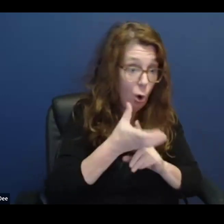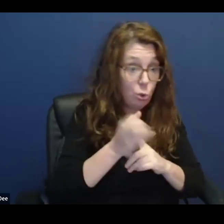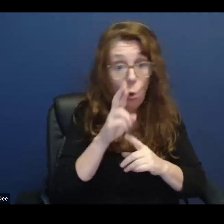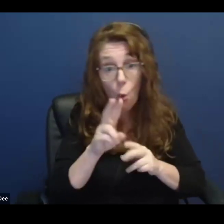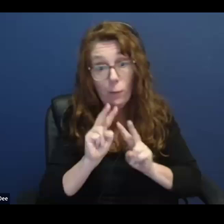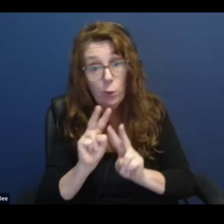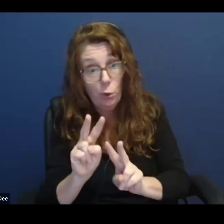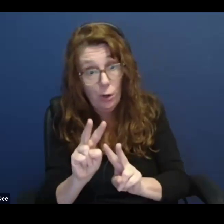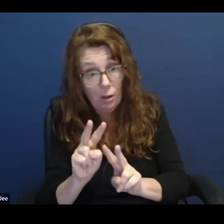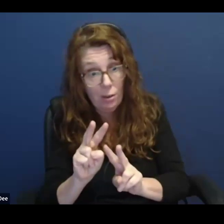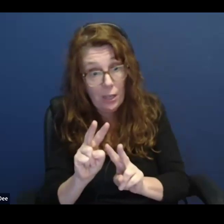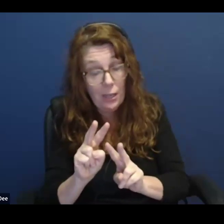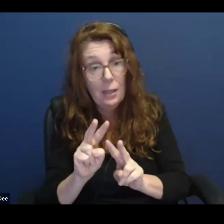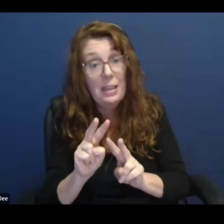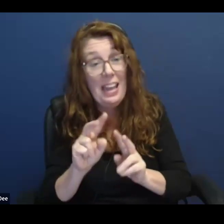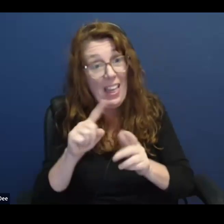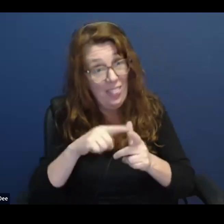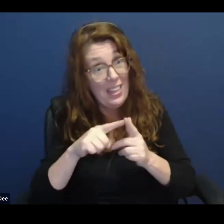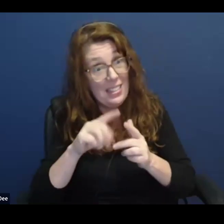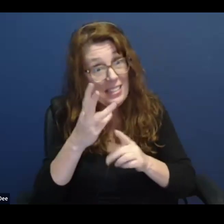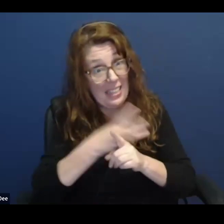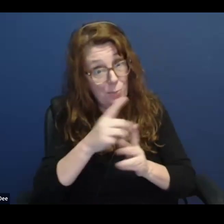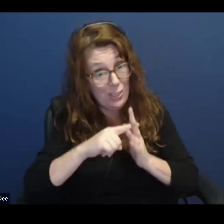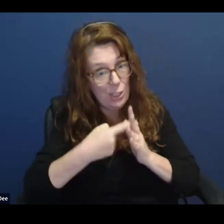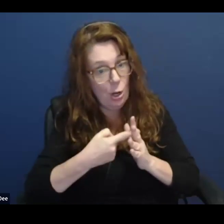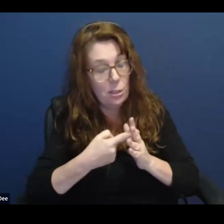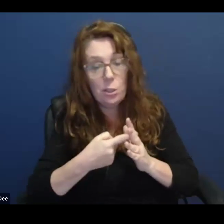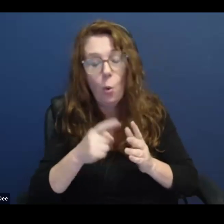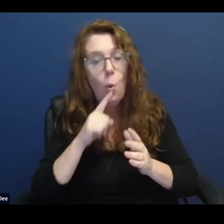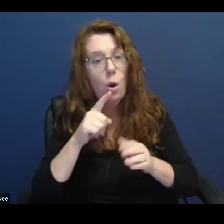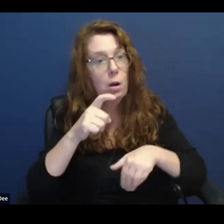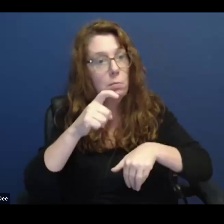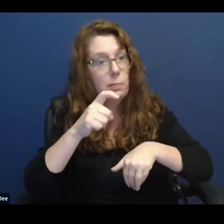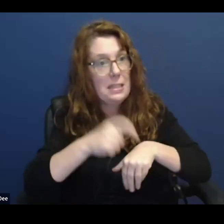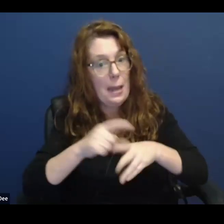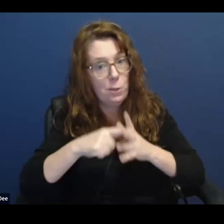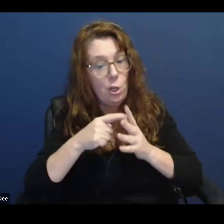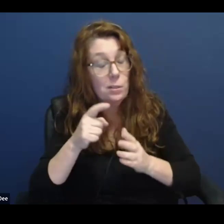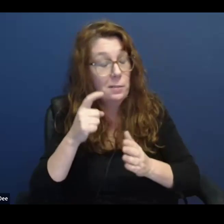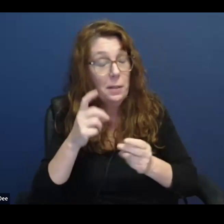six month timer starts or does the timer start as soon as we see the object in the vault? Audrey